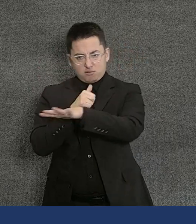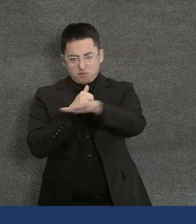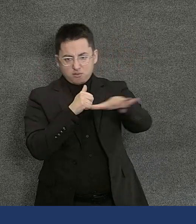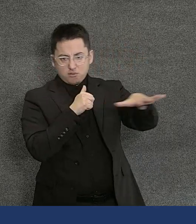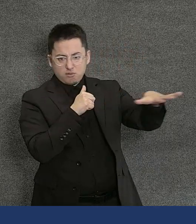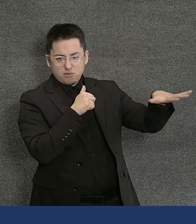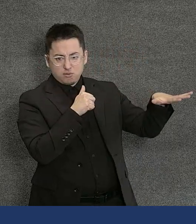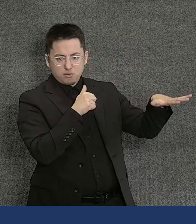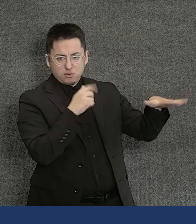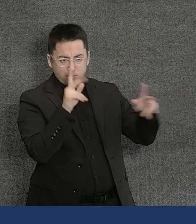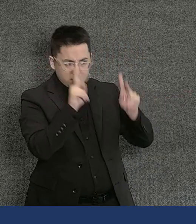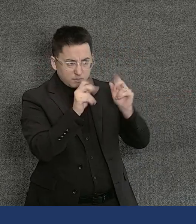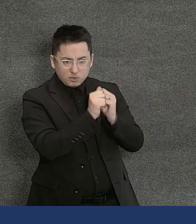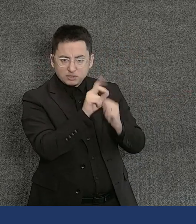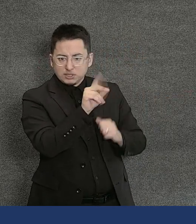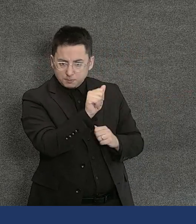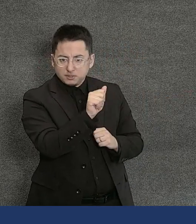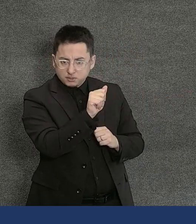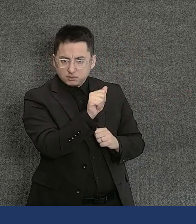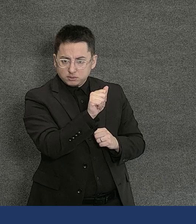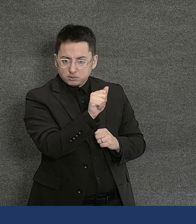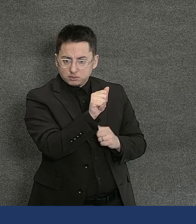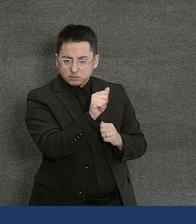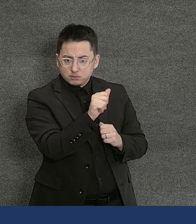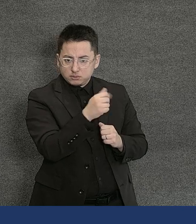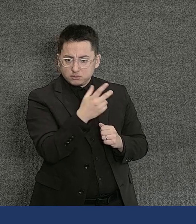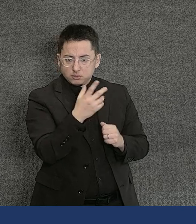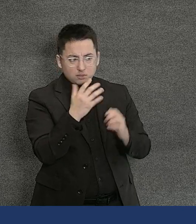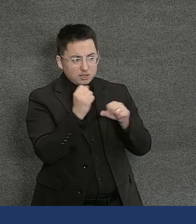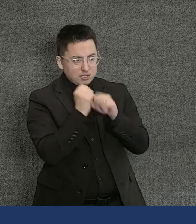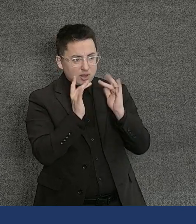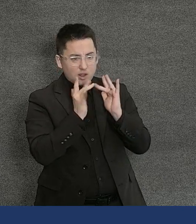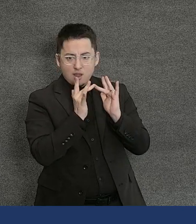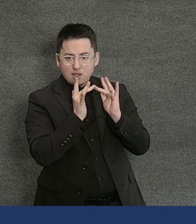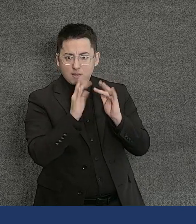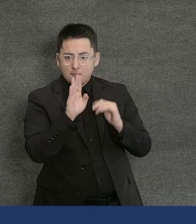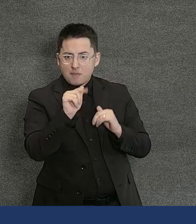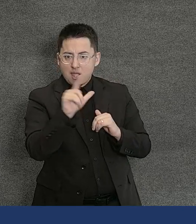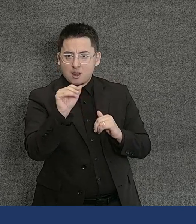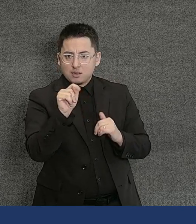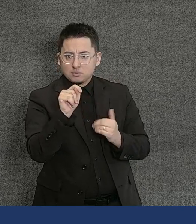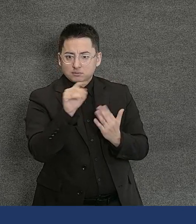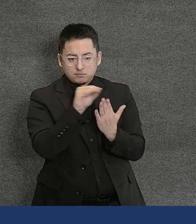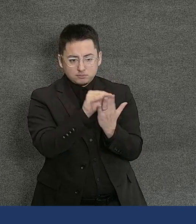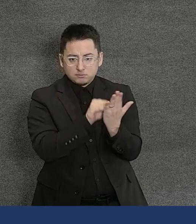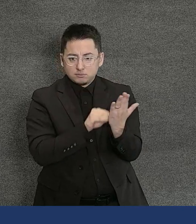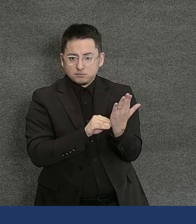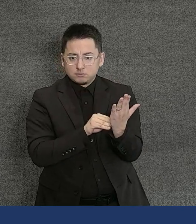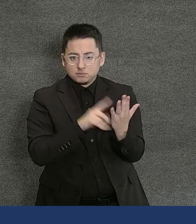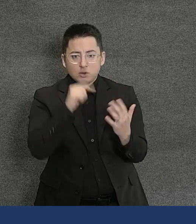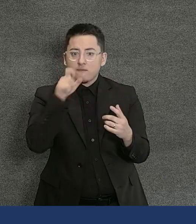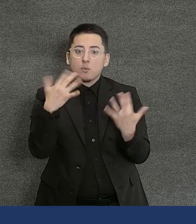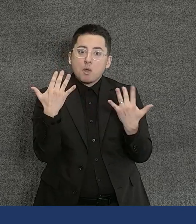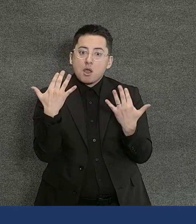so that they can receive that ballot, that blank ballot, electronically instead of having to make it paper. That's one thing that we were able to do